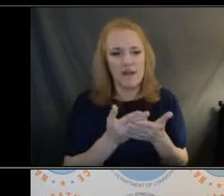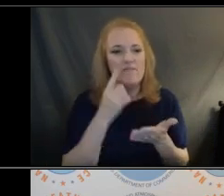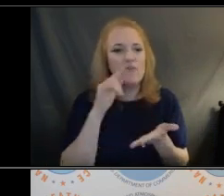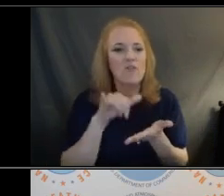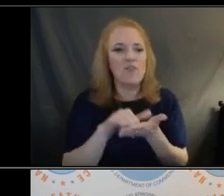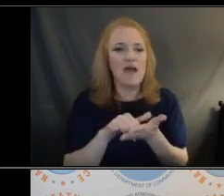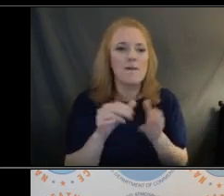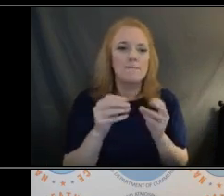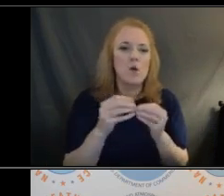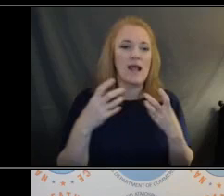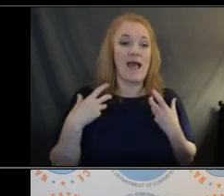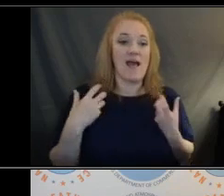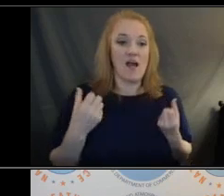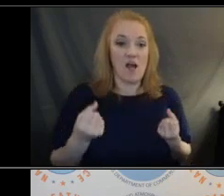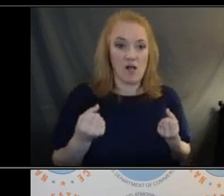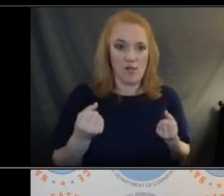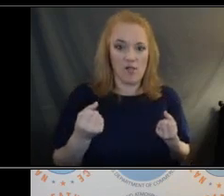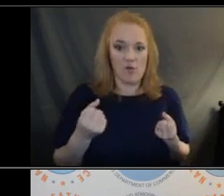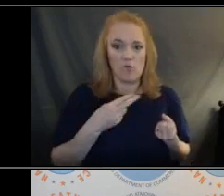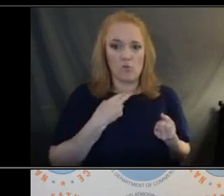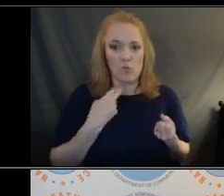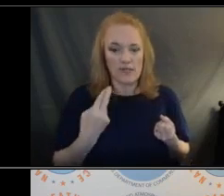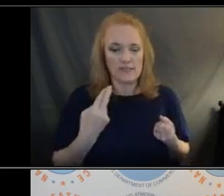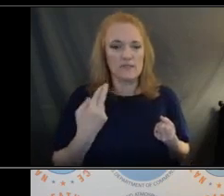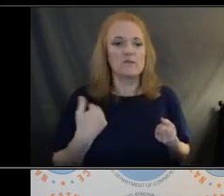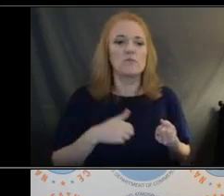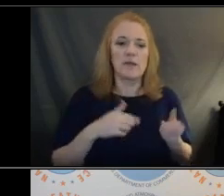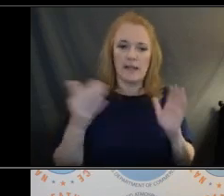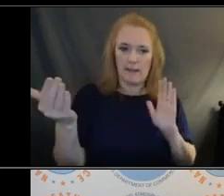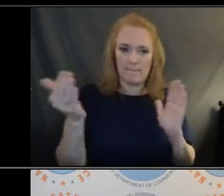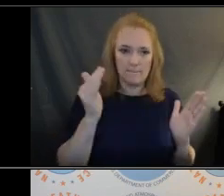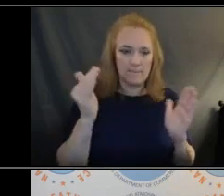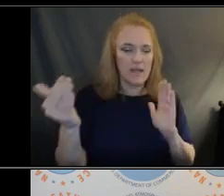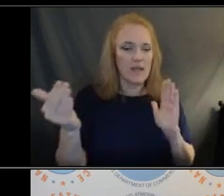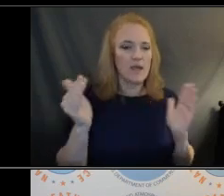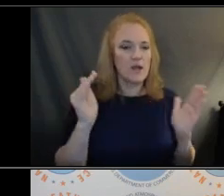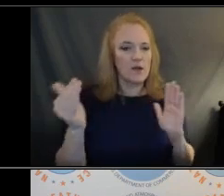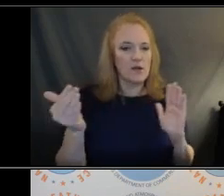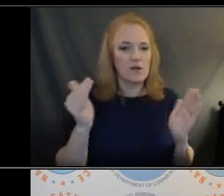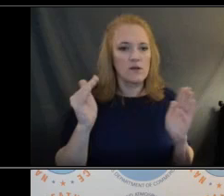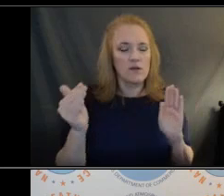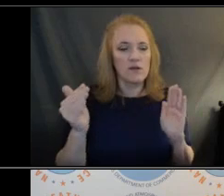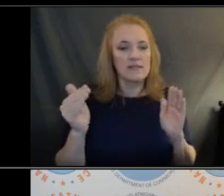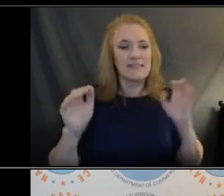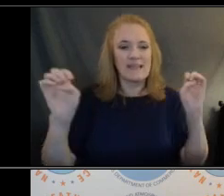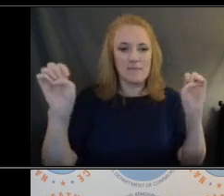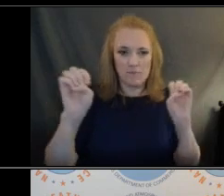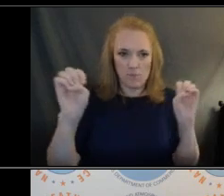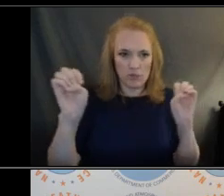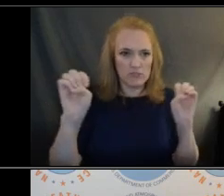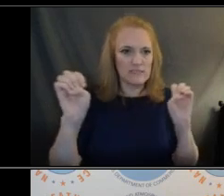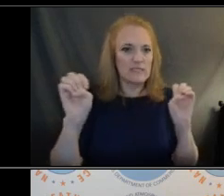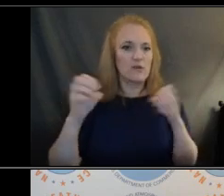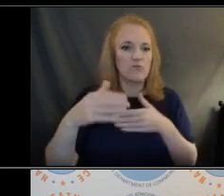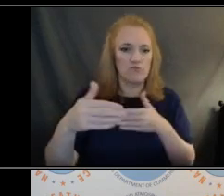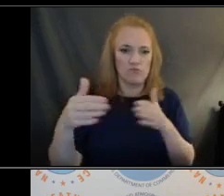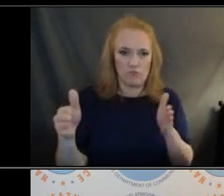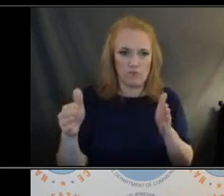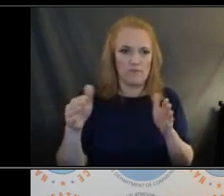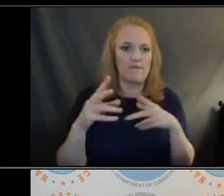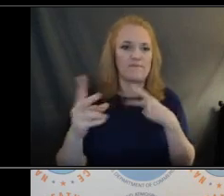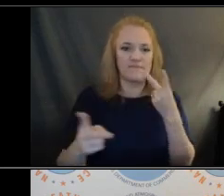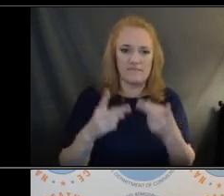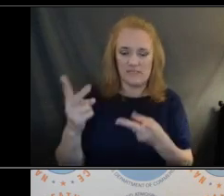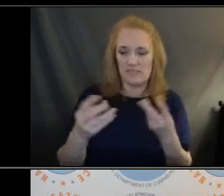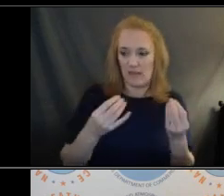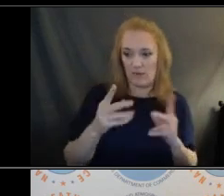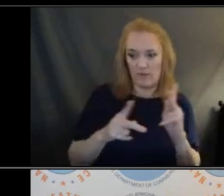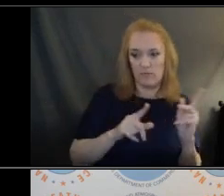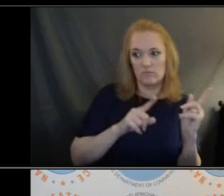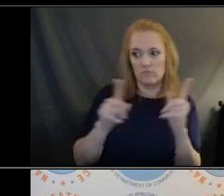health component, we have compared it to emergency department visits, which it shows very promising